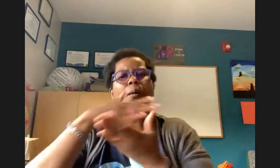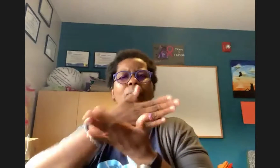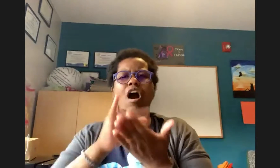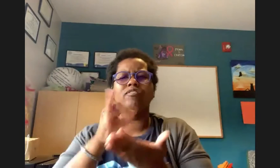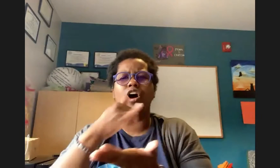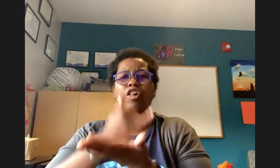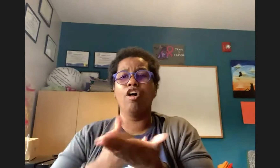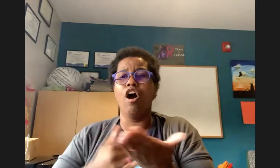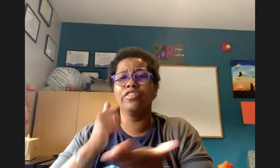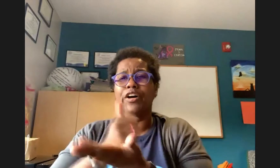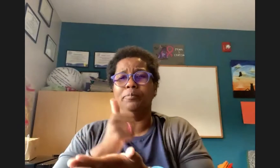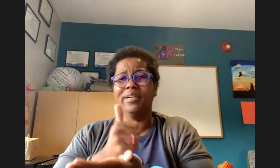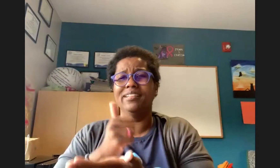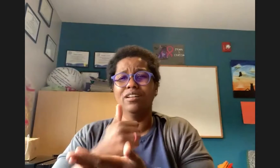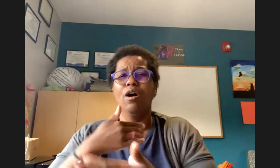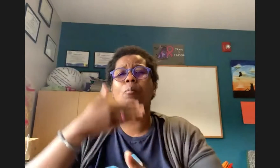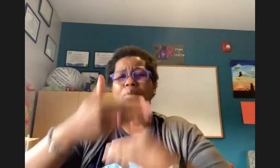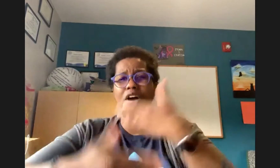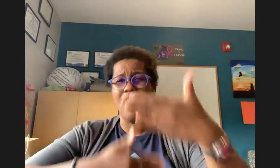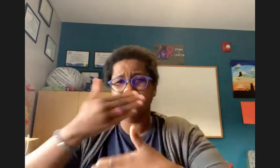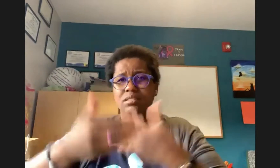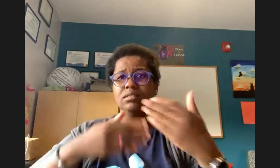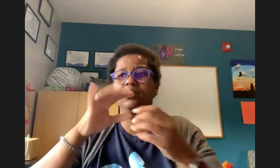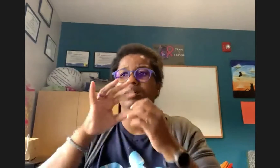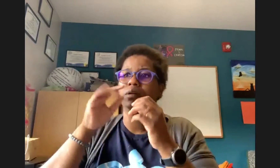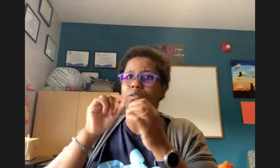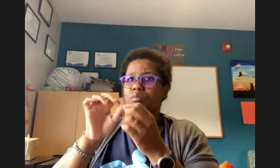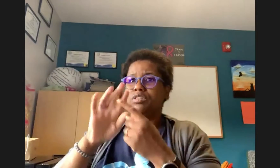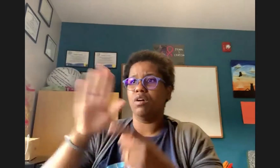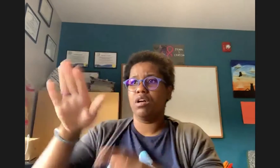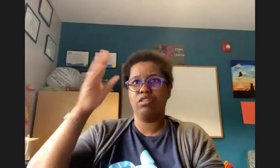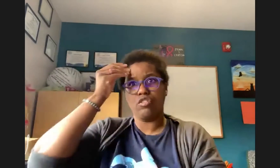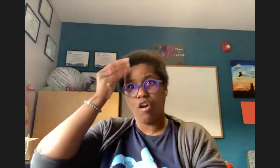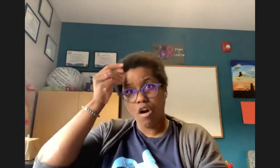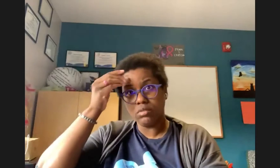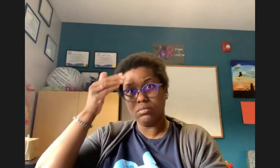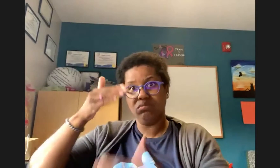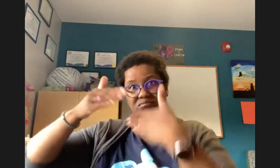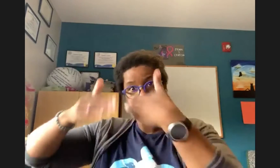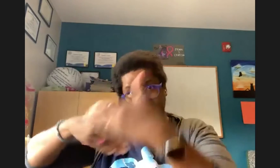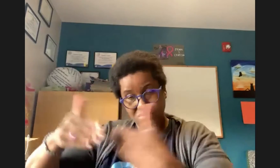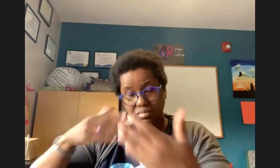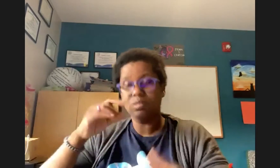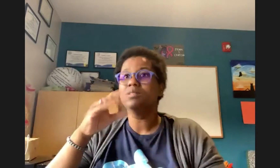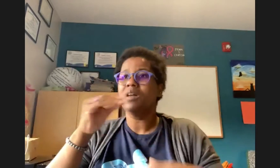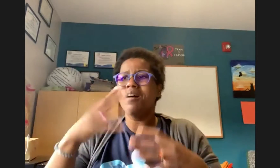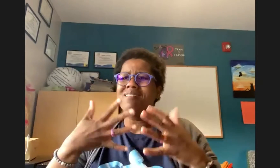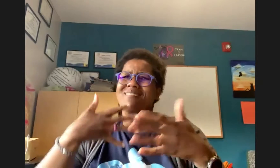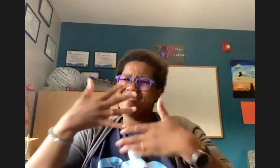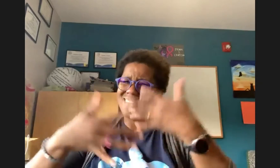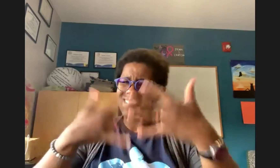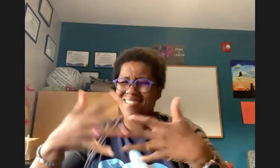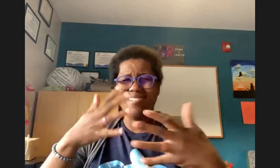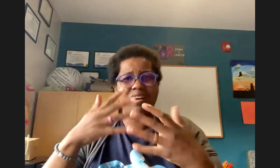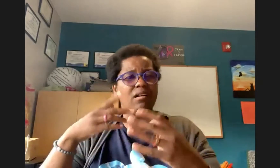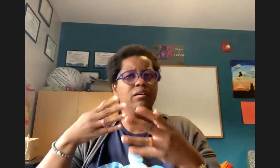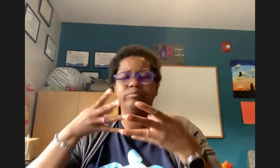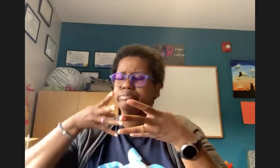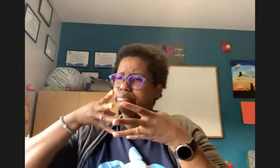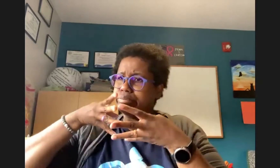It was what we would consider art therapy. Processing your thoughts your feelings, your emotions, and getting it out into your artwork.